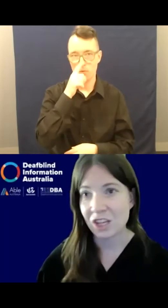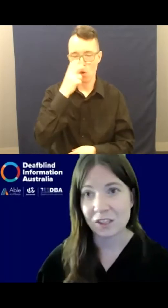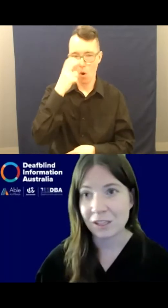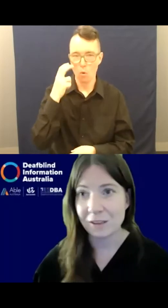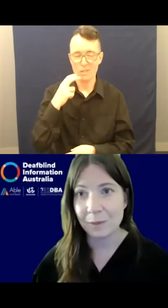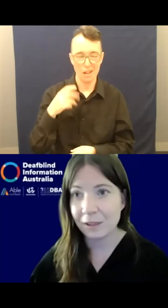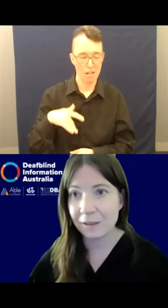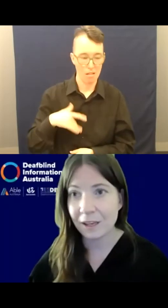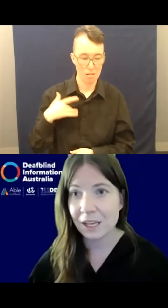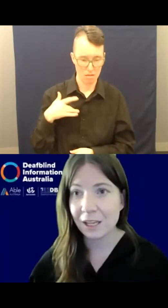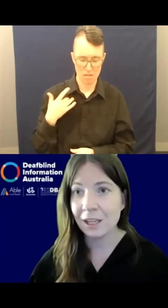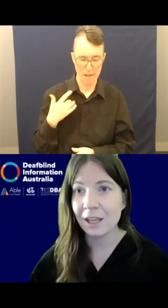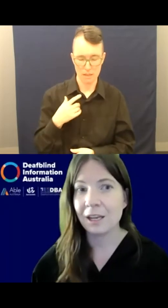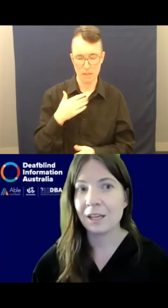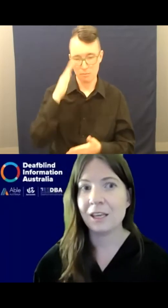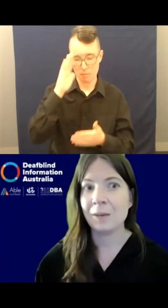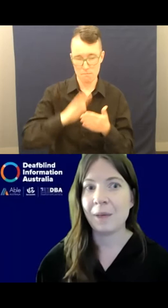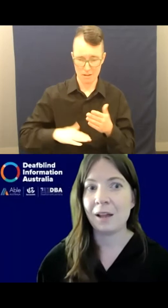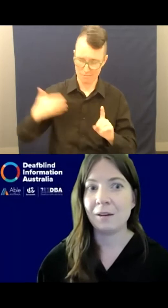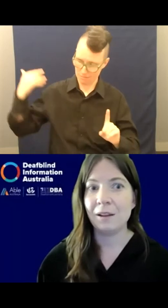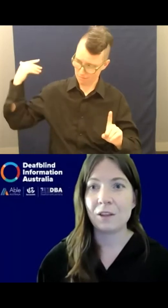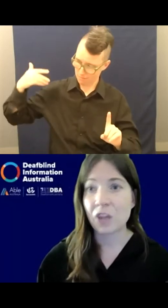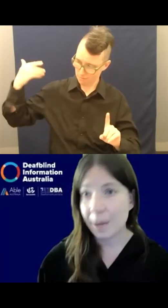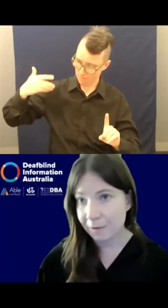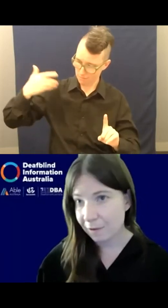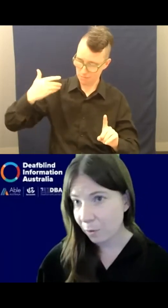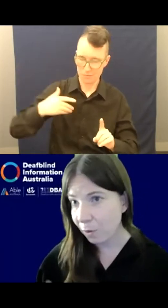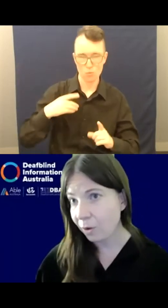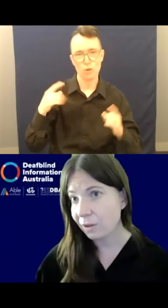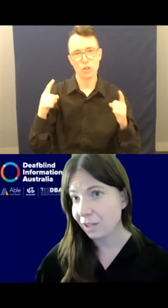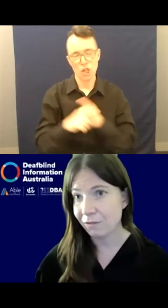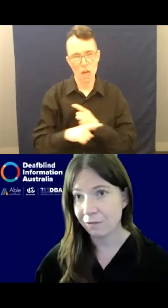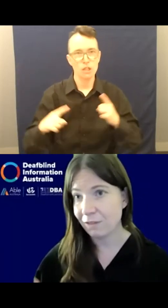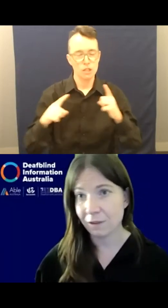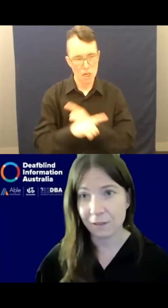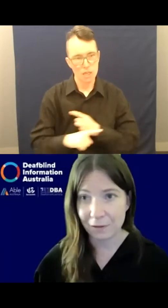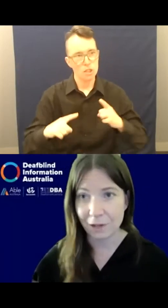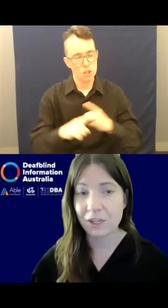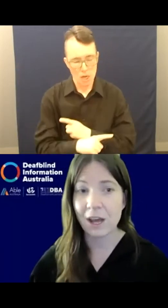the disability sector and thinking about the types of support they've received over time.